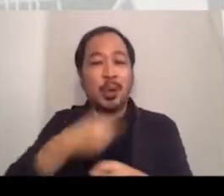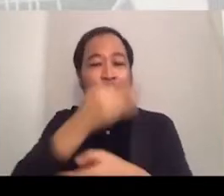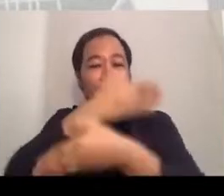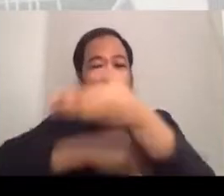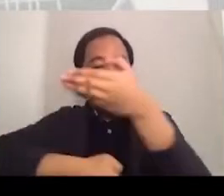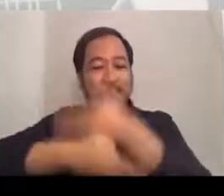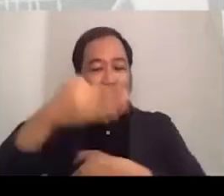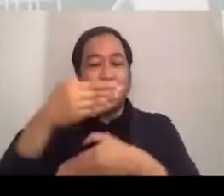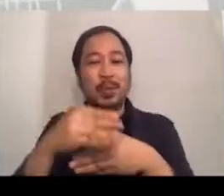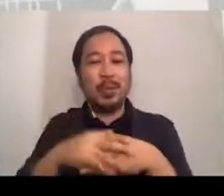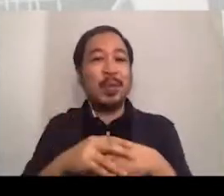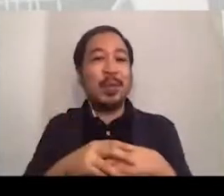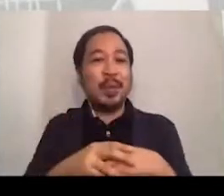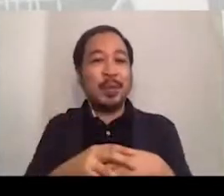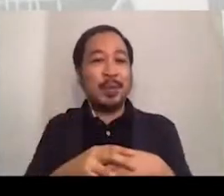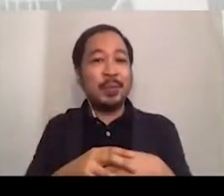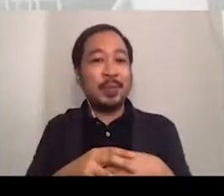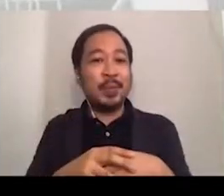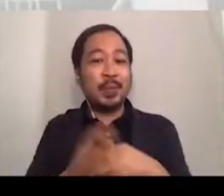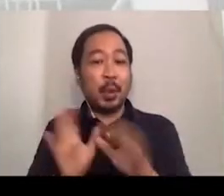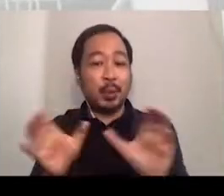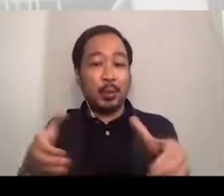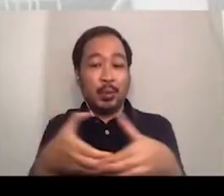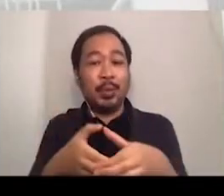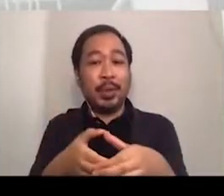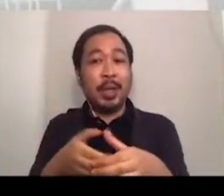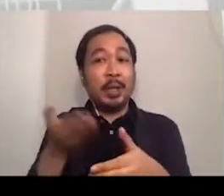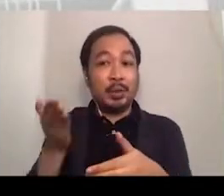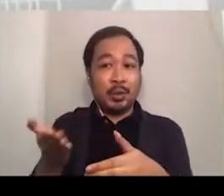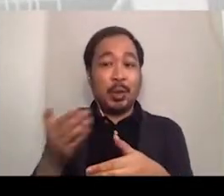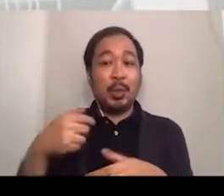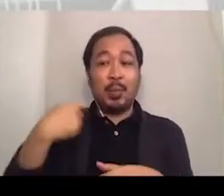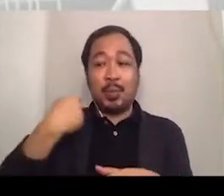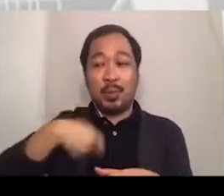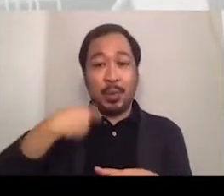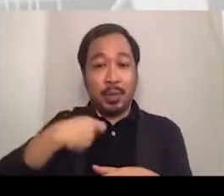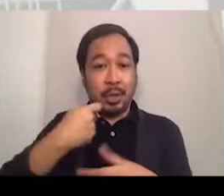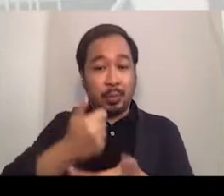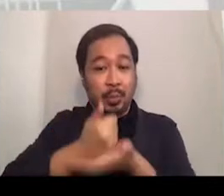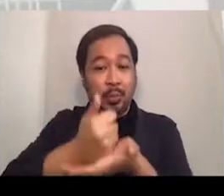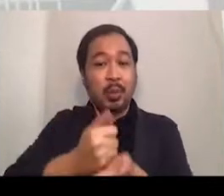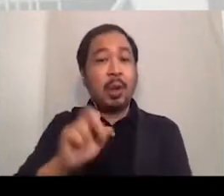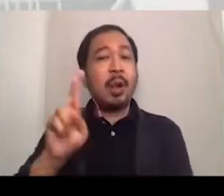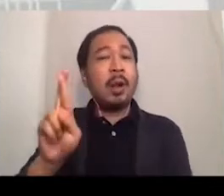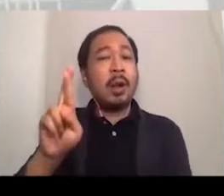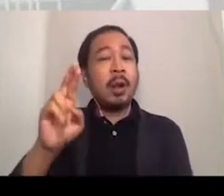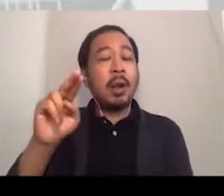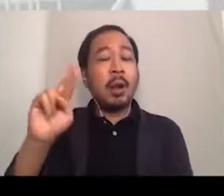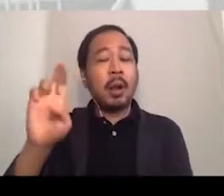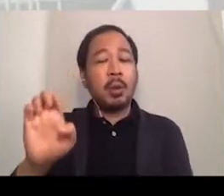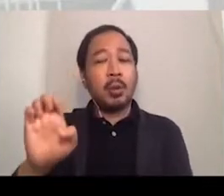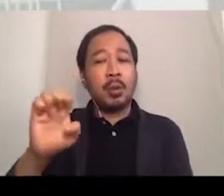Madam Zhang is also currently President of Rehabilitation International, which is an almost century old non-government organization.